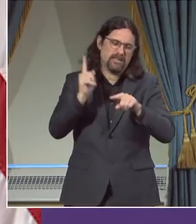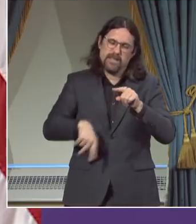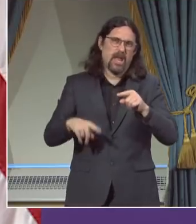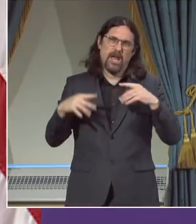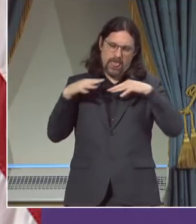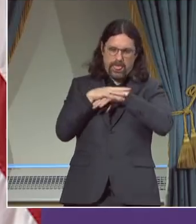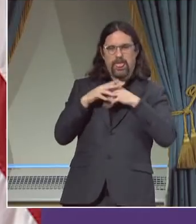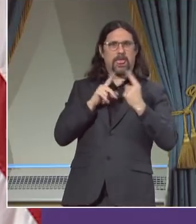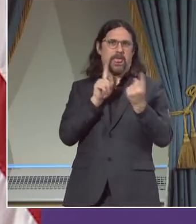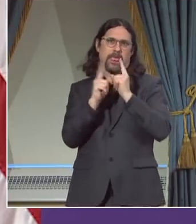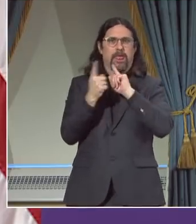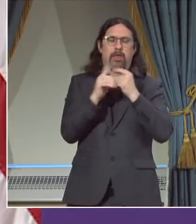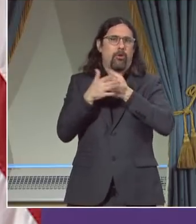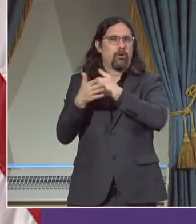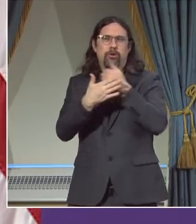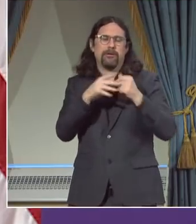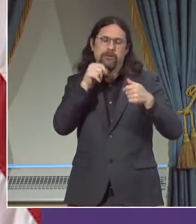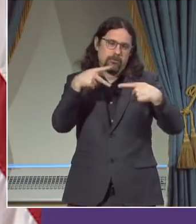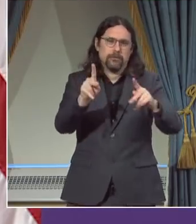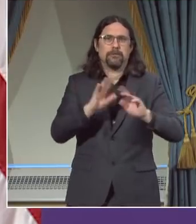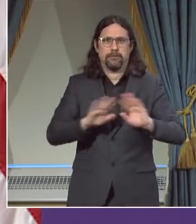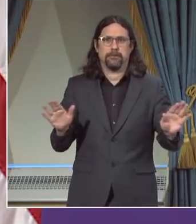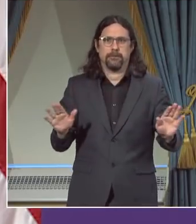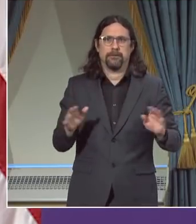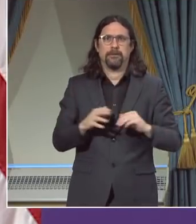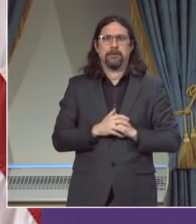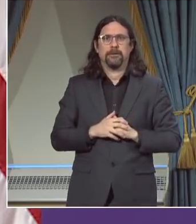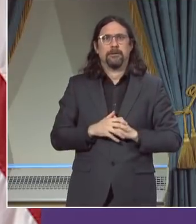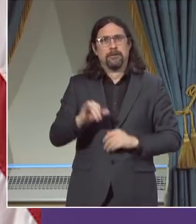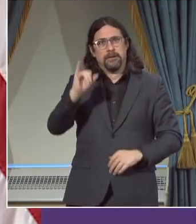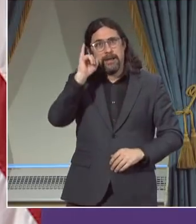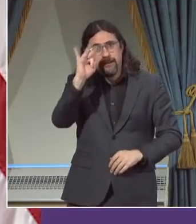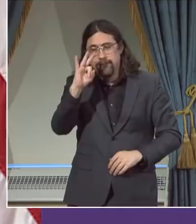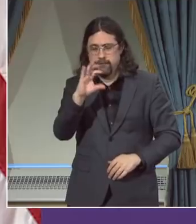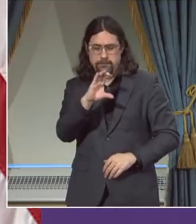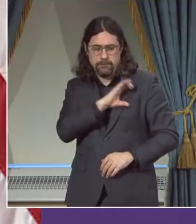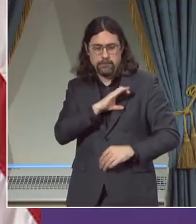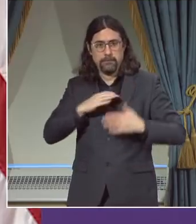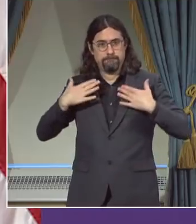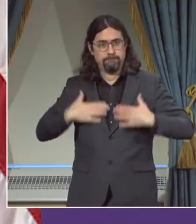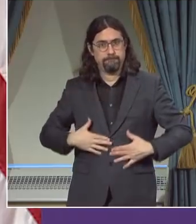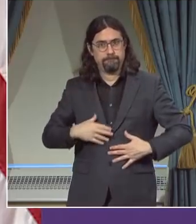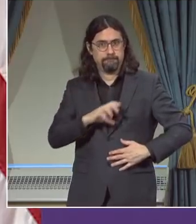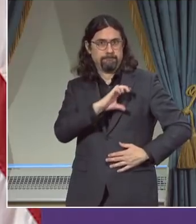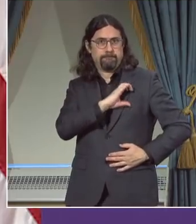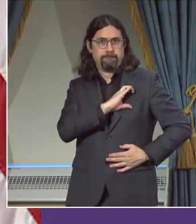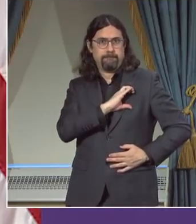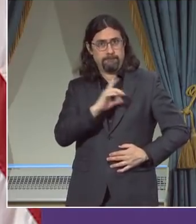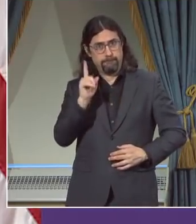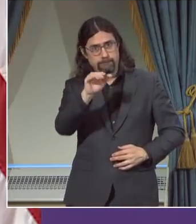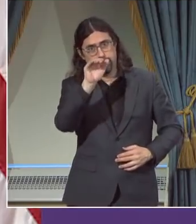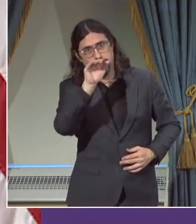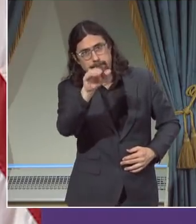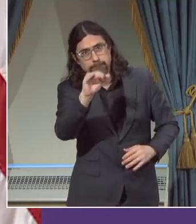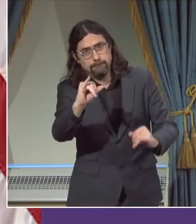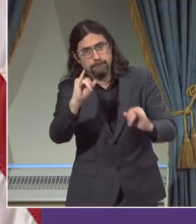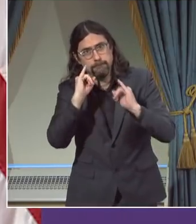OFFICER COMES UP TO YOU, SOMEONE WEARING OFFICIAL CYIT IDENTIFICATION, SAYS MOVE ALONG, DISPERSE, ET CETERA.